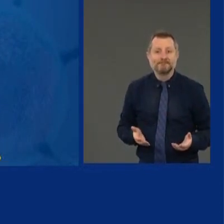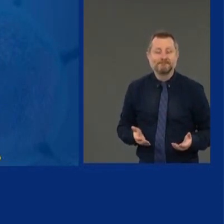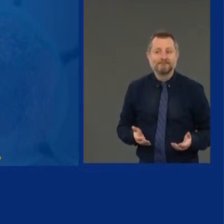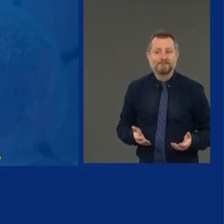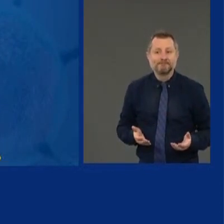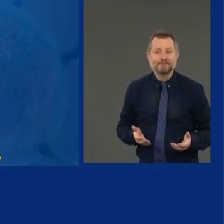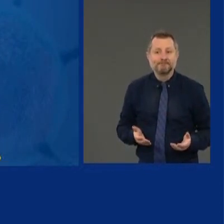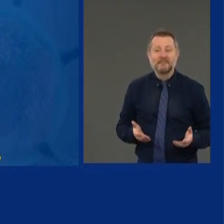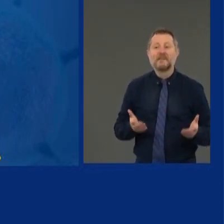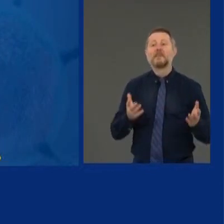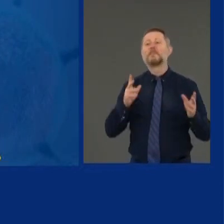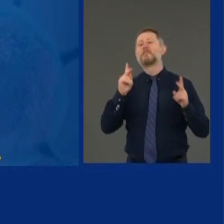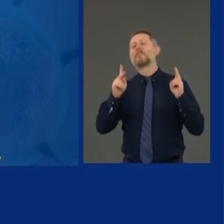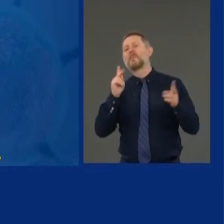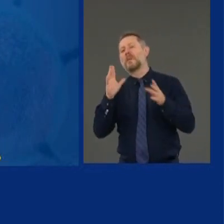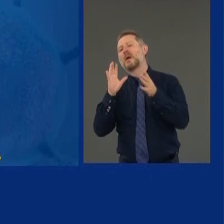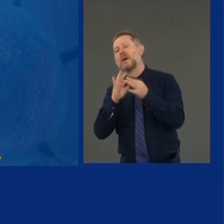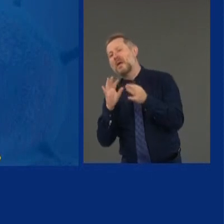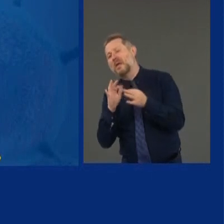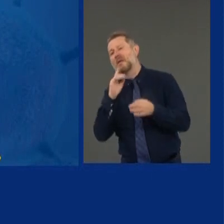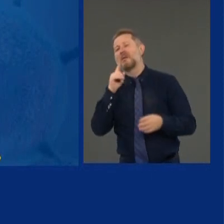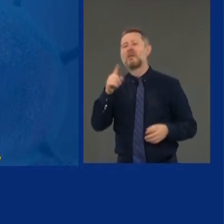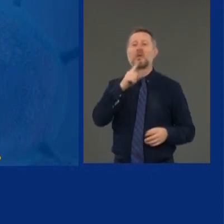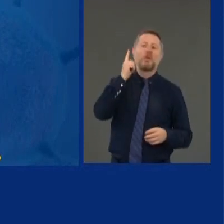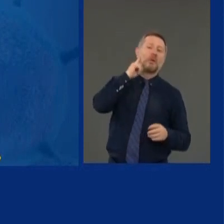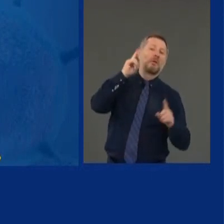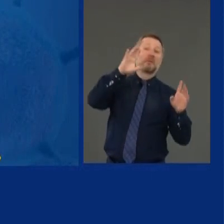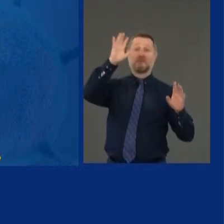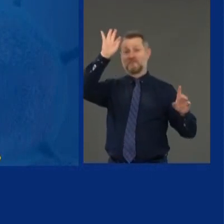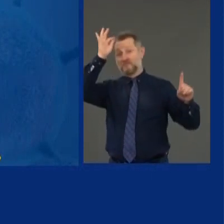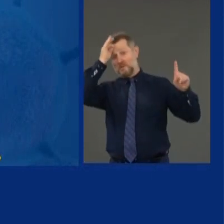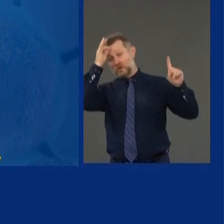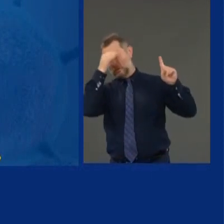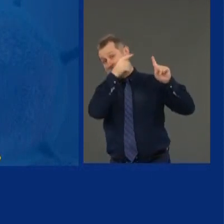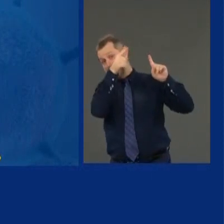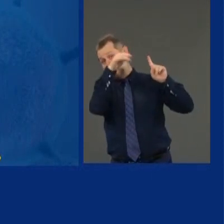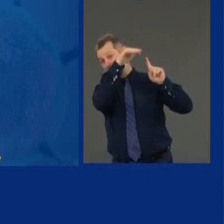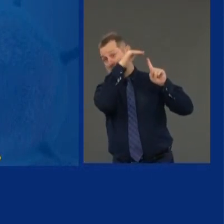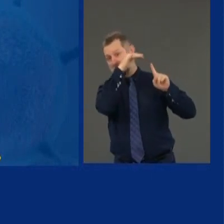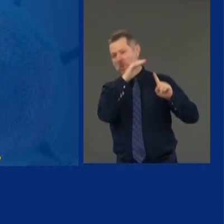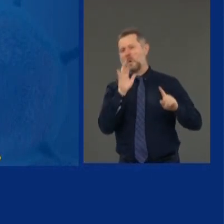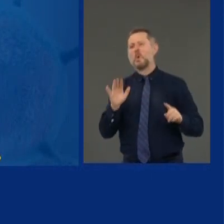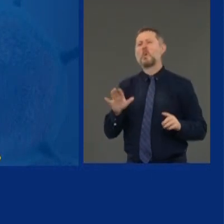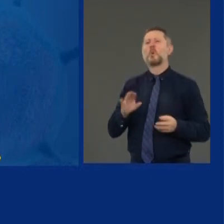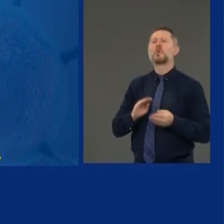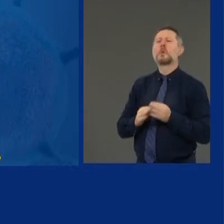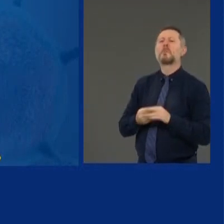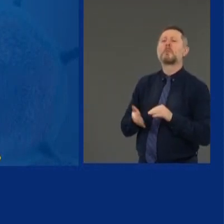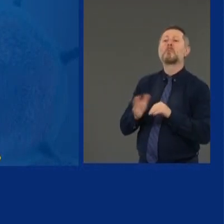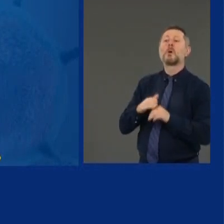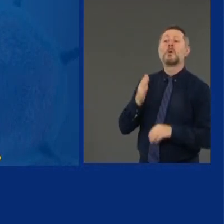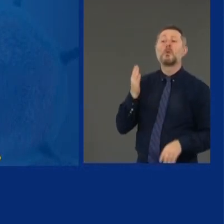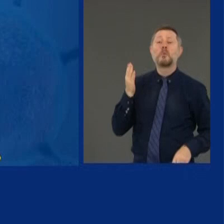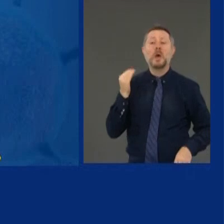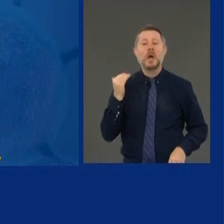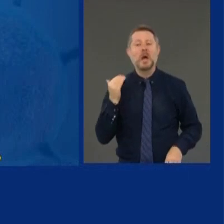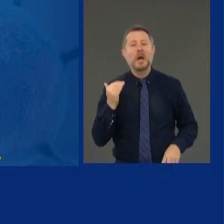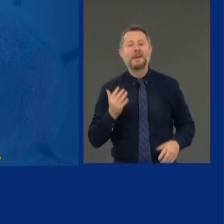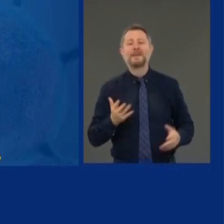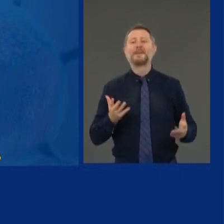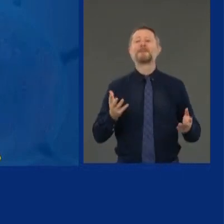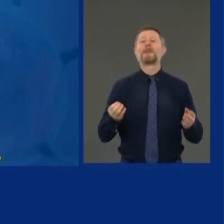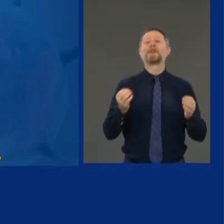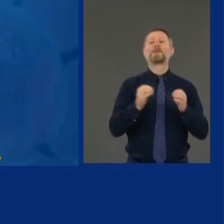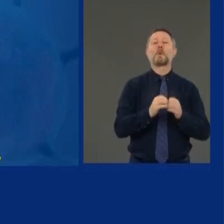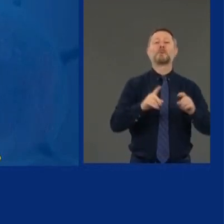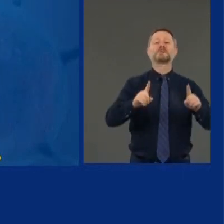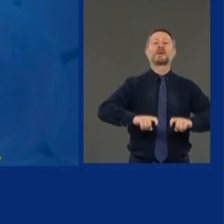AND TRAVELING.